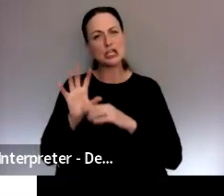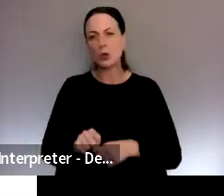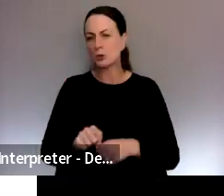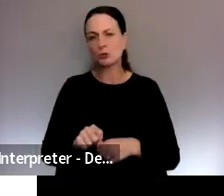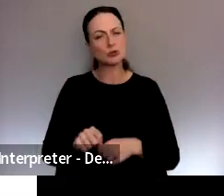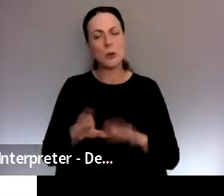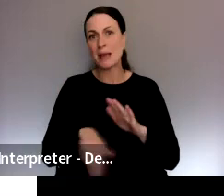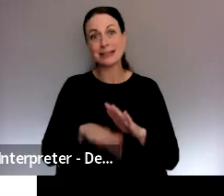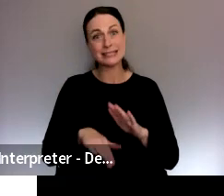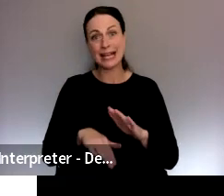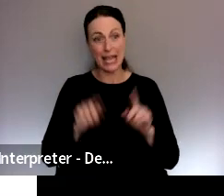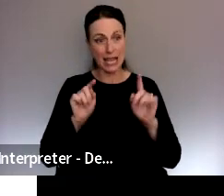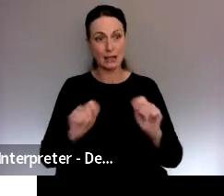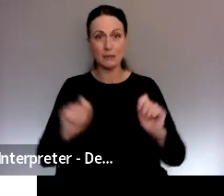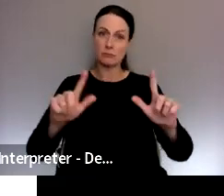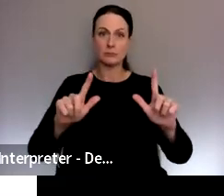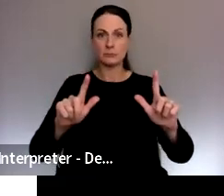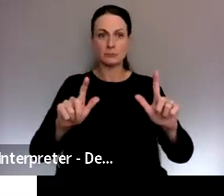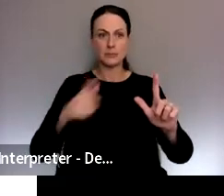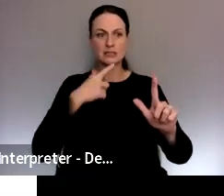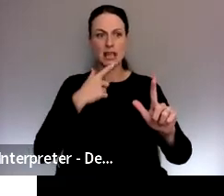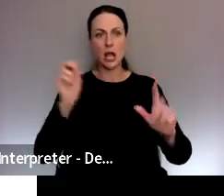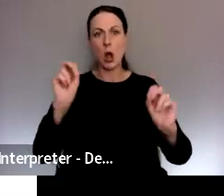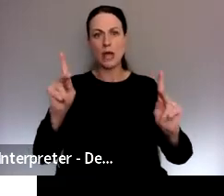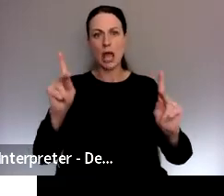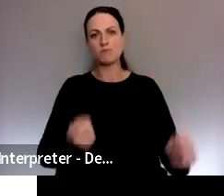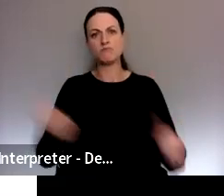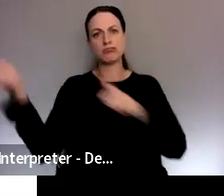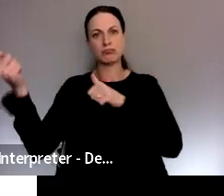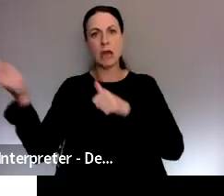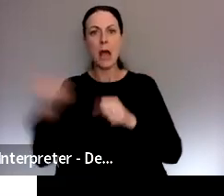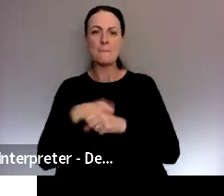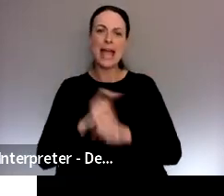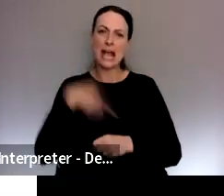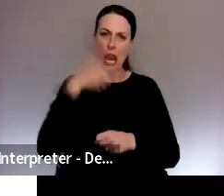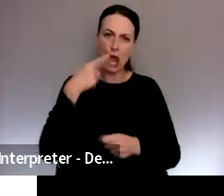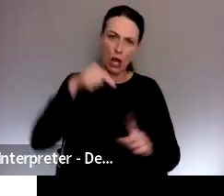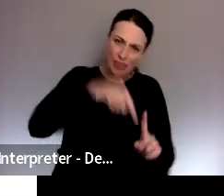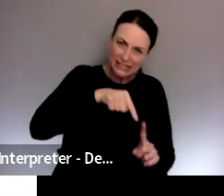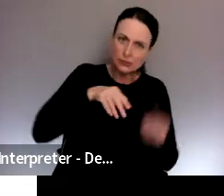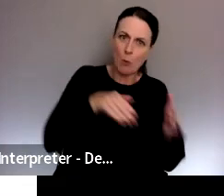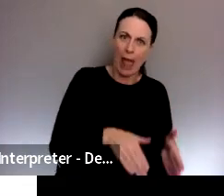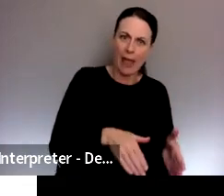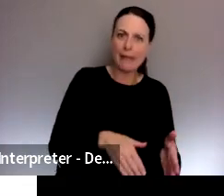to basically going here and saying, "Okay, I want to make this look a certain way.